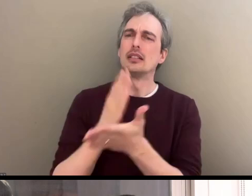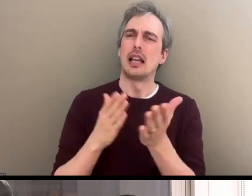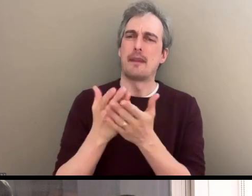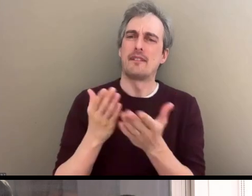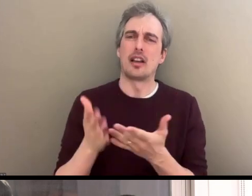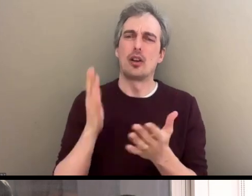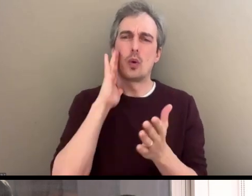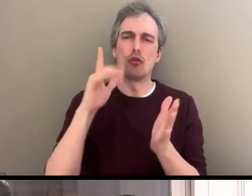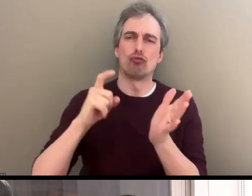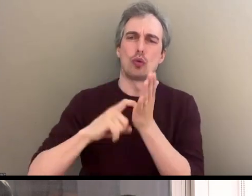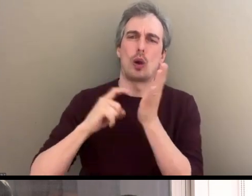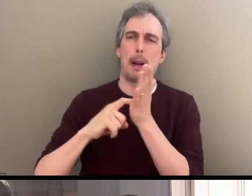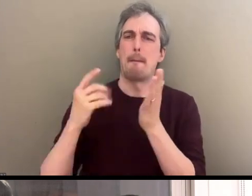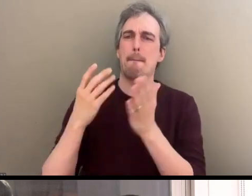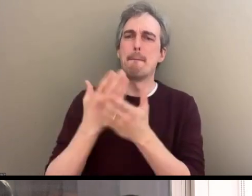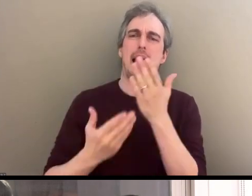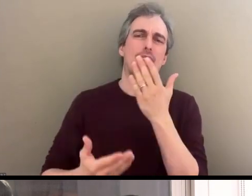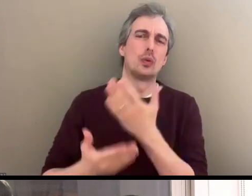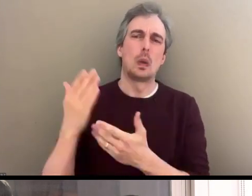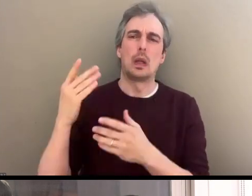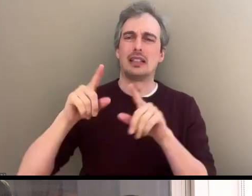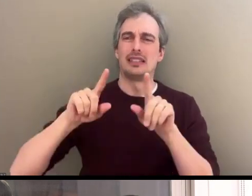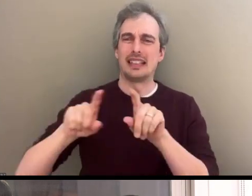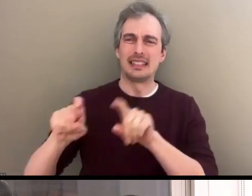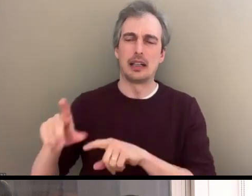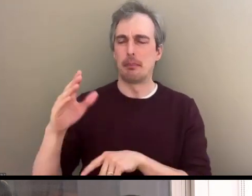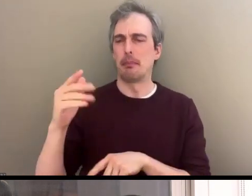Like I'm sure it might be like a long list, but is there any, I know that would